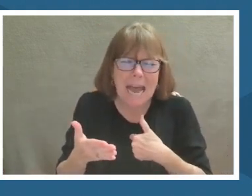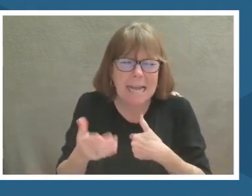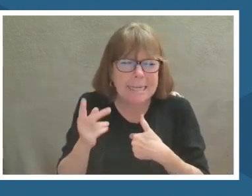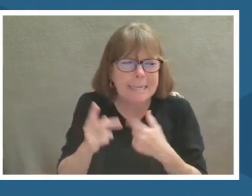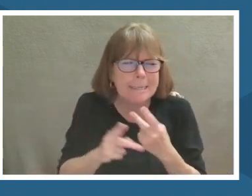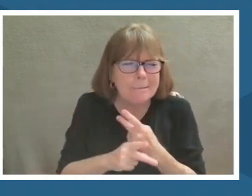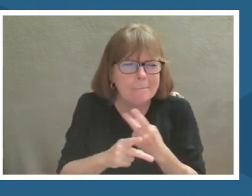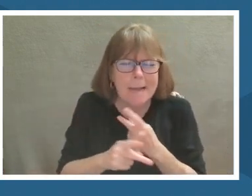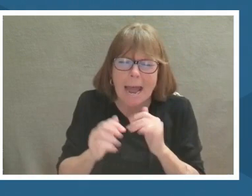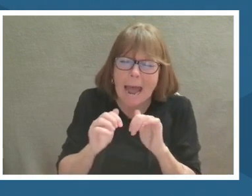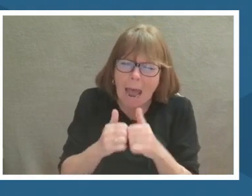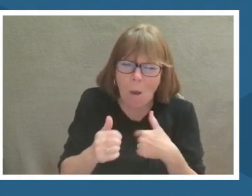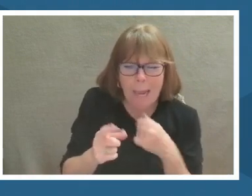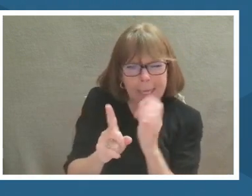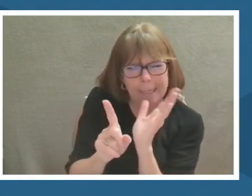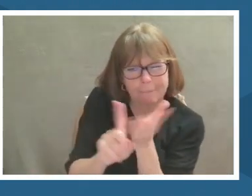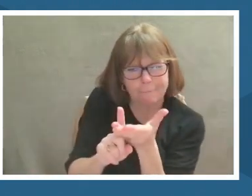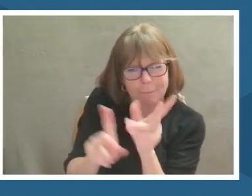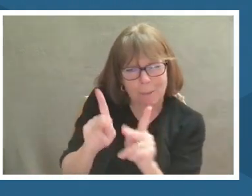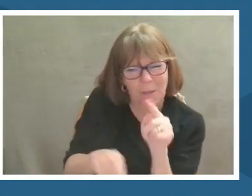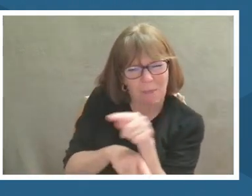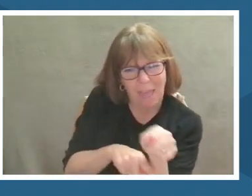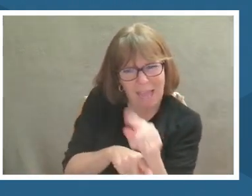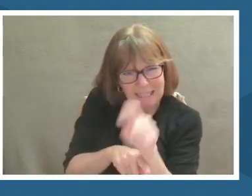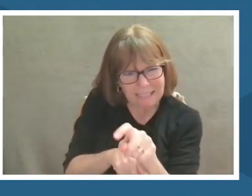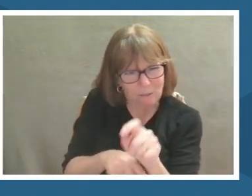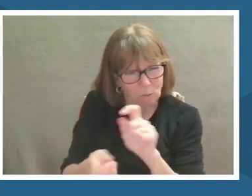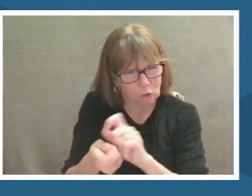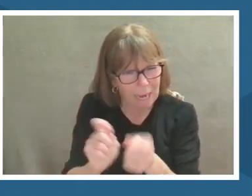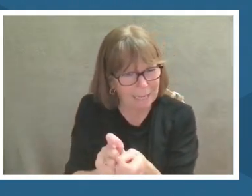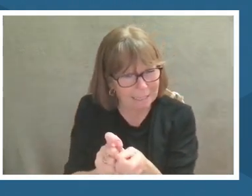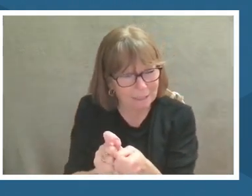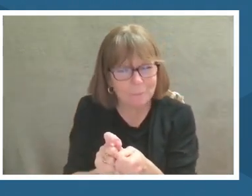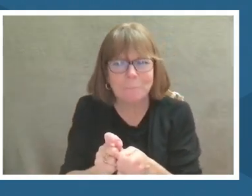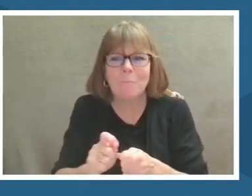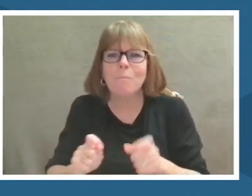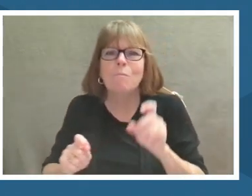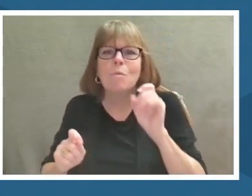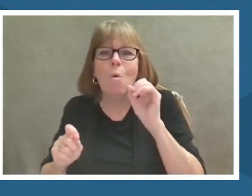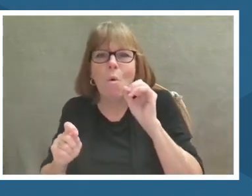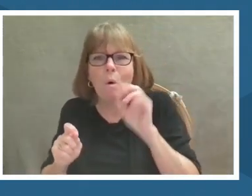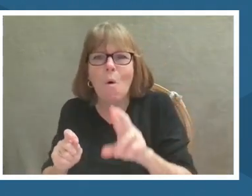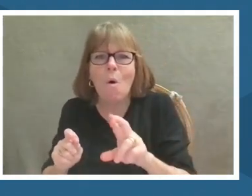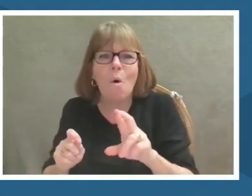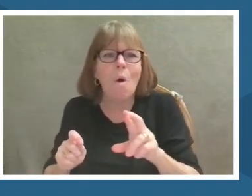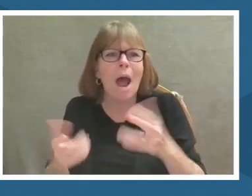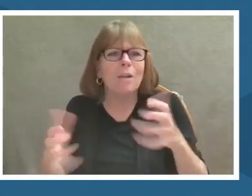change right or how do i help people not be